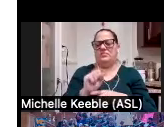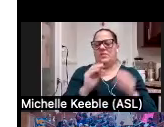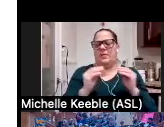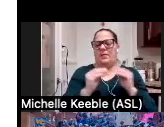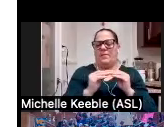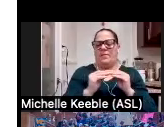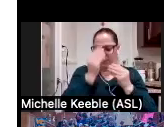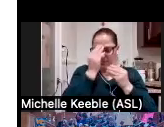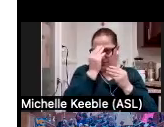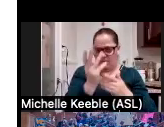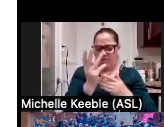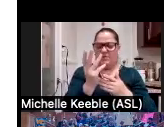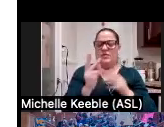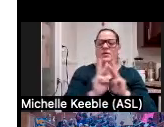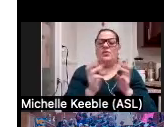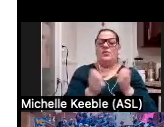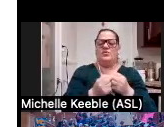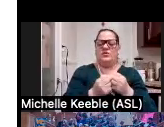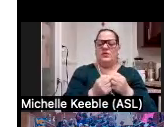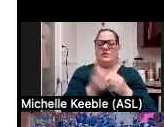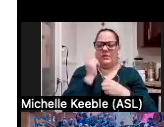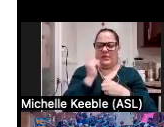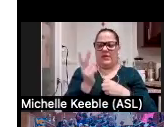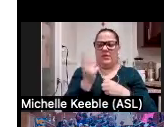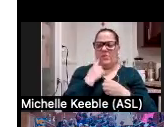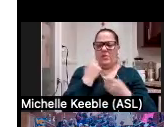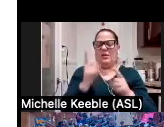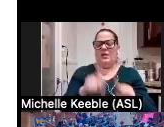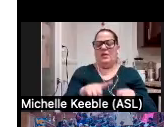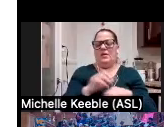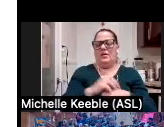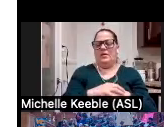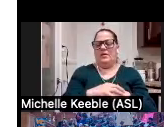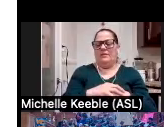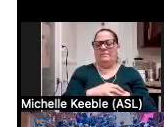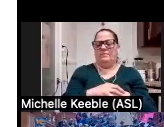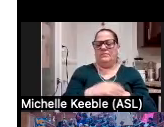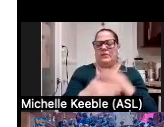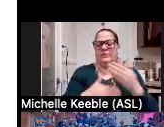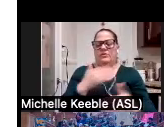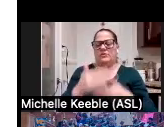about what these workshops actually looked like when it was being in the process of building.